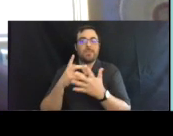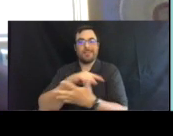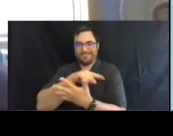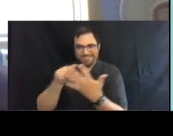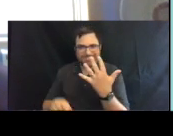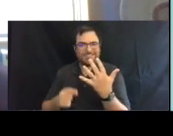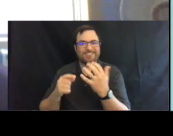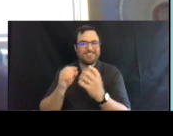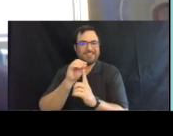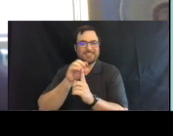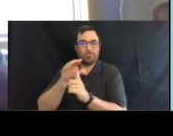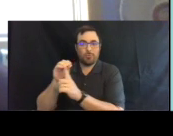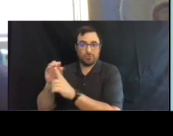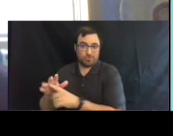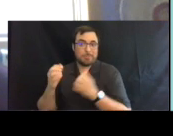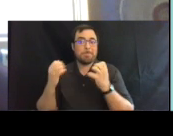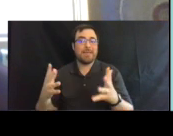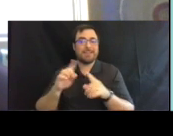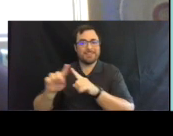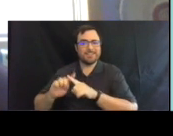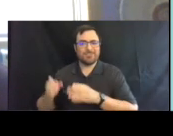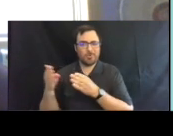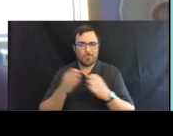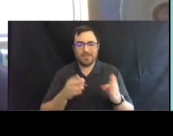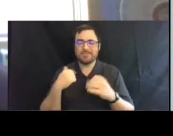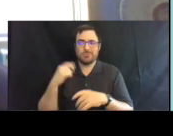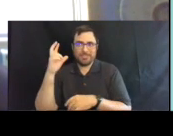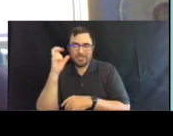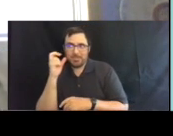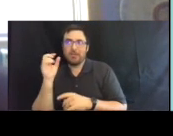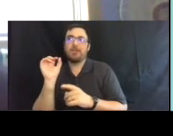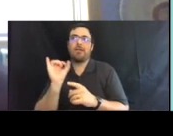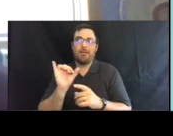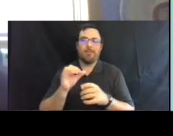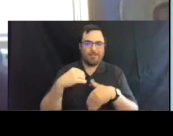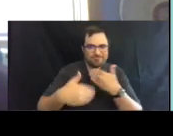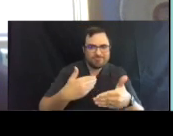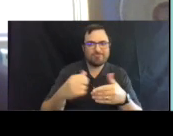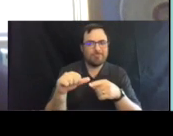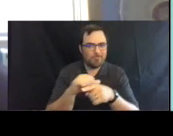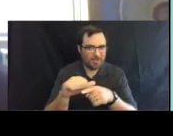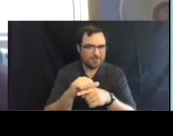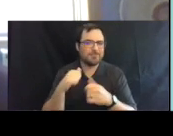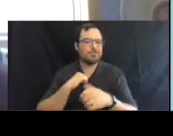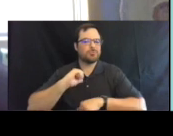chances and opportunities to hear the sound being used and to practice using that sound and to create auditory memory of what that should